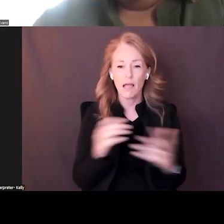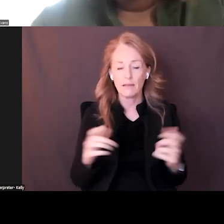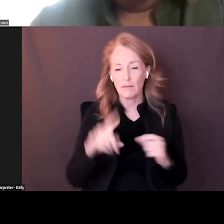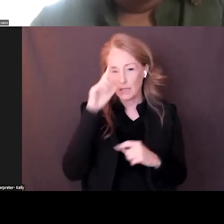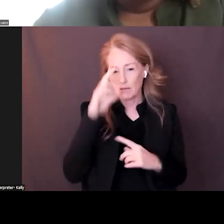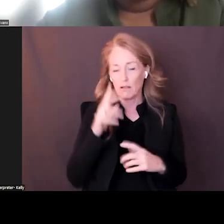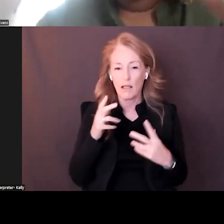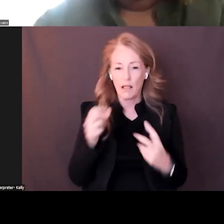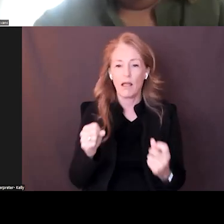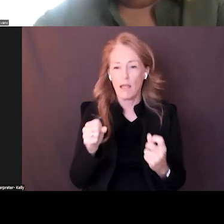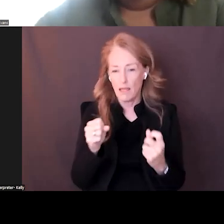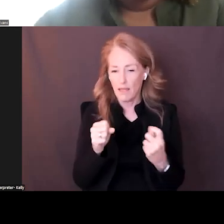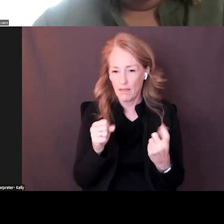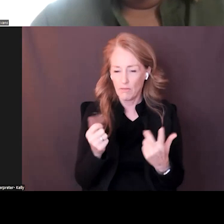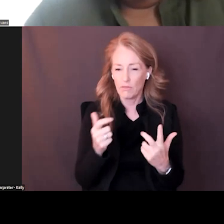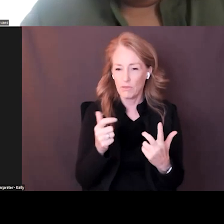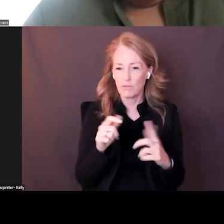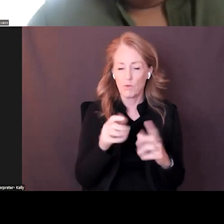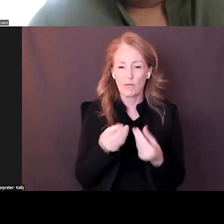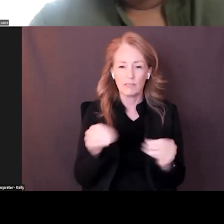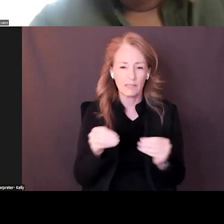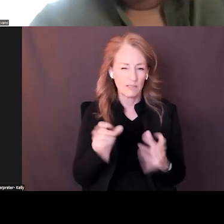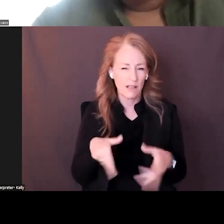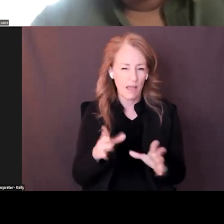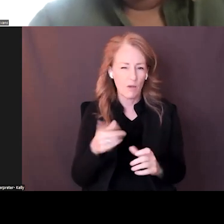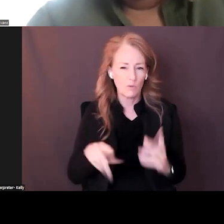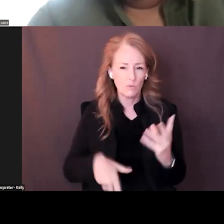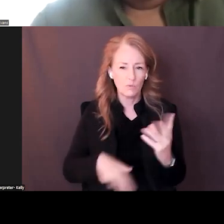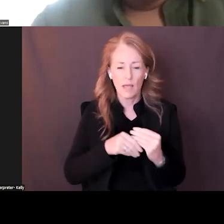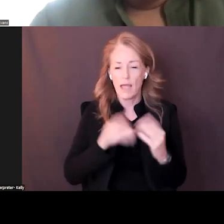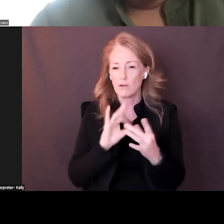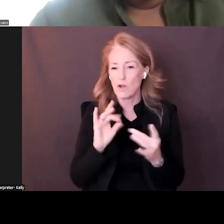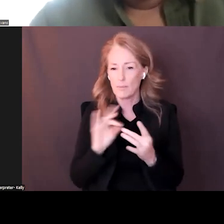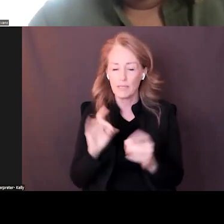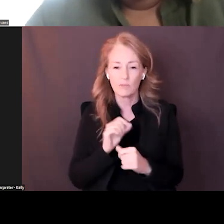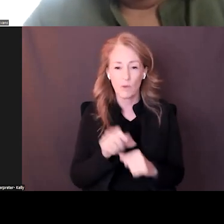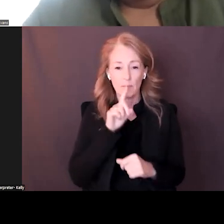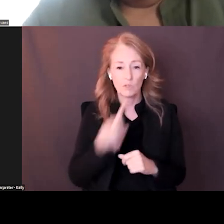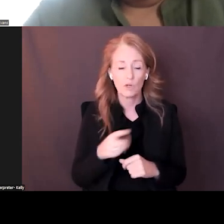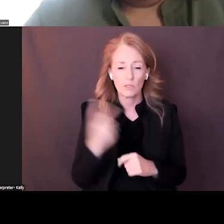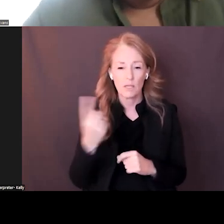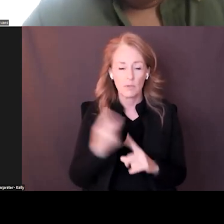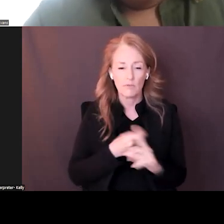AS YOUR COMMENT AND WHATEVER YOU MAY WANT TO. I AM SURE SOMEONE CAN PUT A LINK THERE.